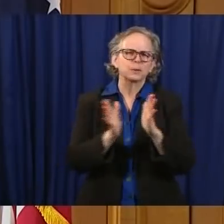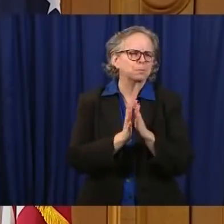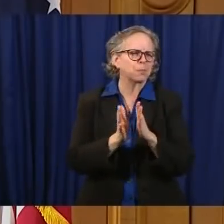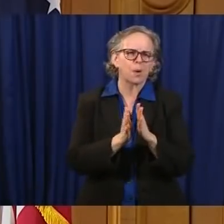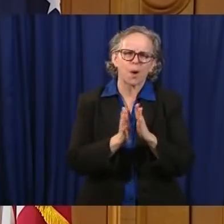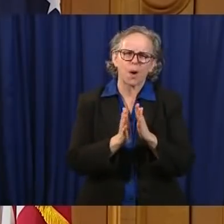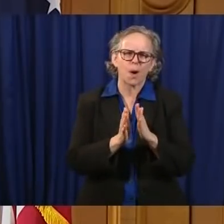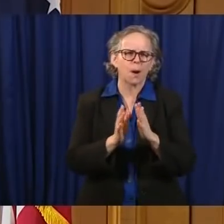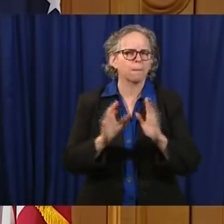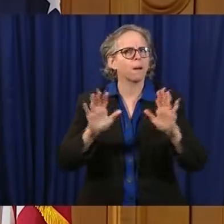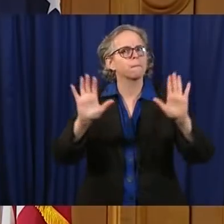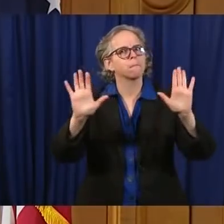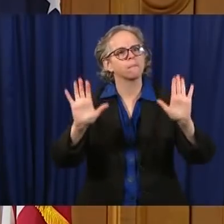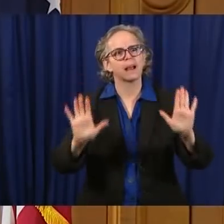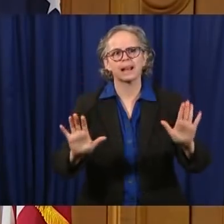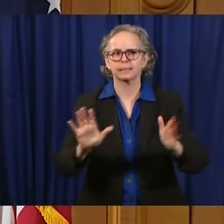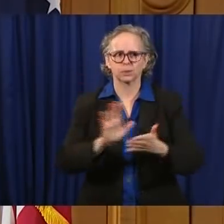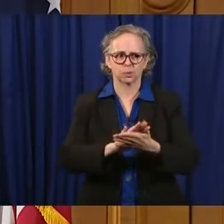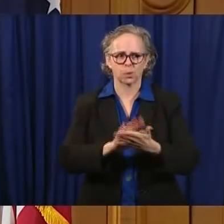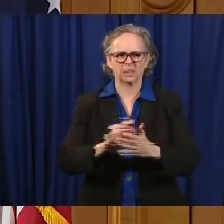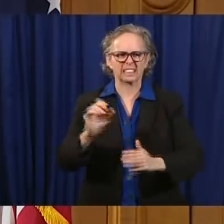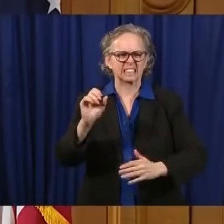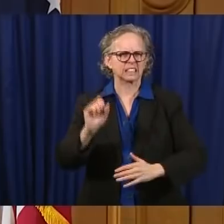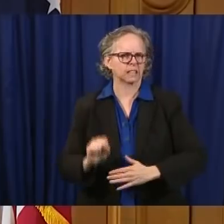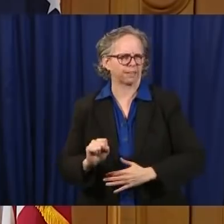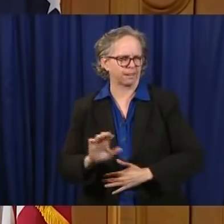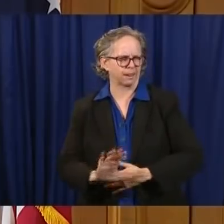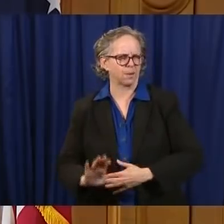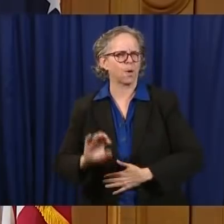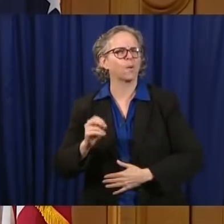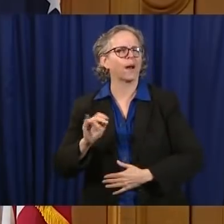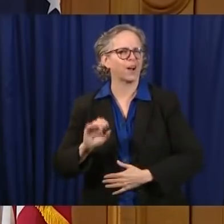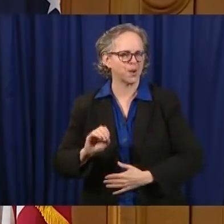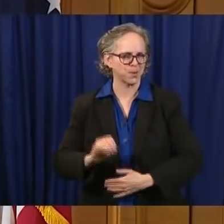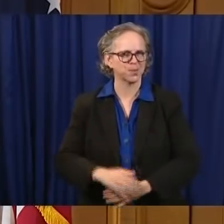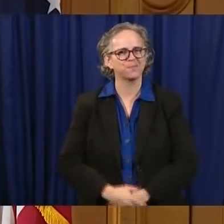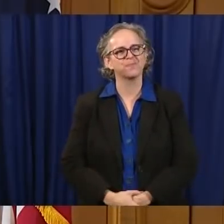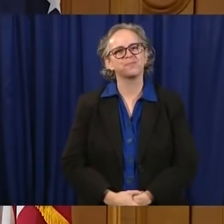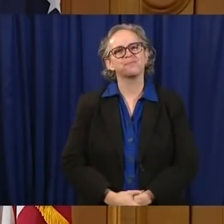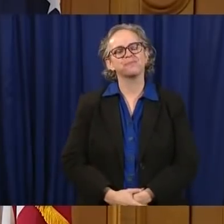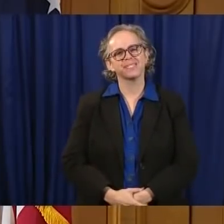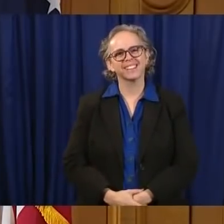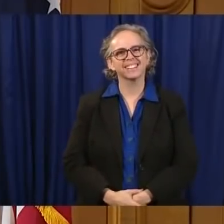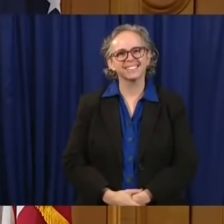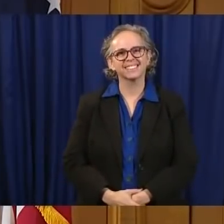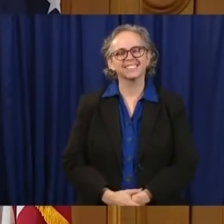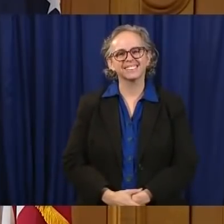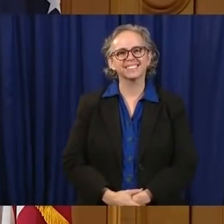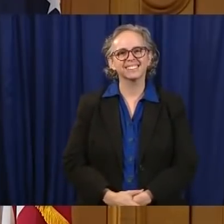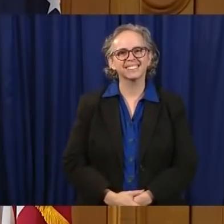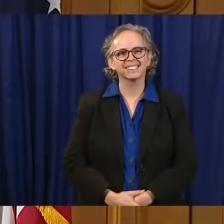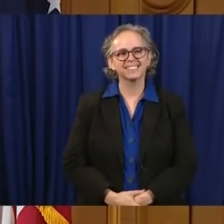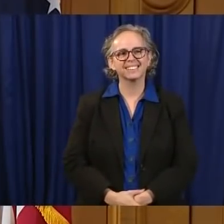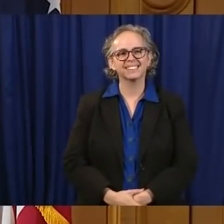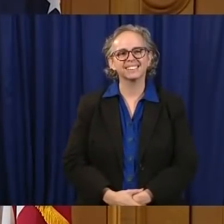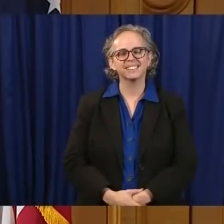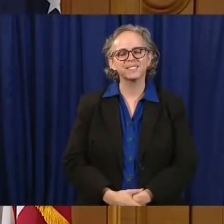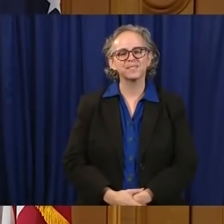BE FROM RIO GRANDE, WE ARE HAPPY TO BE ABLE TO WEAR TODAY, A VERY SMALL BUT GREAT SCHOOL